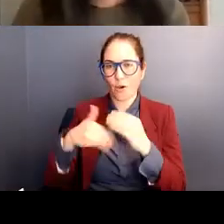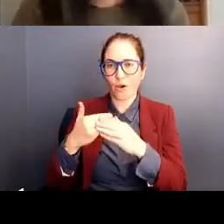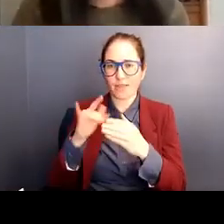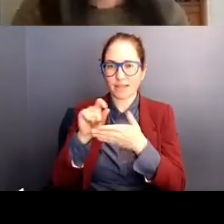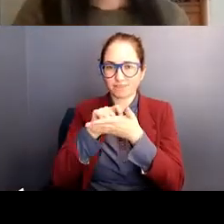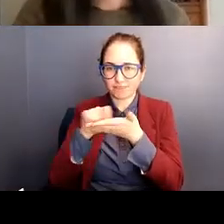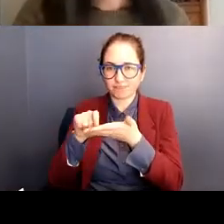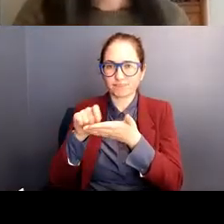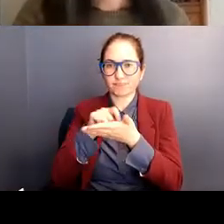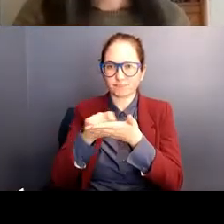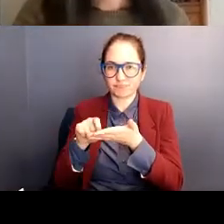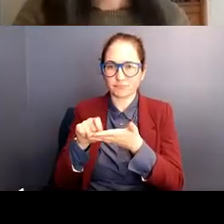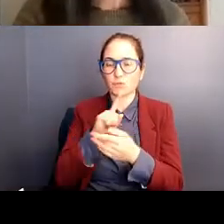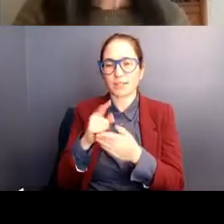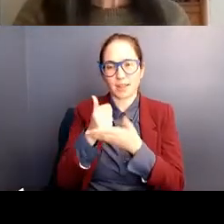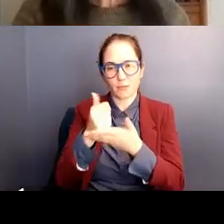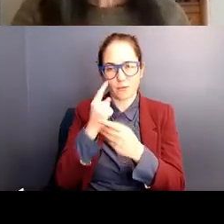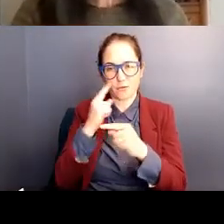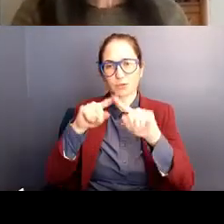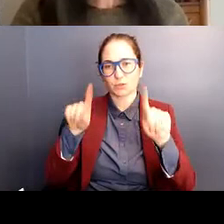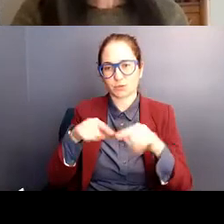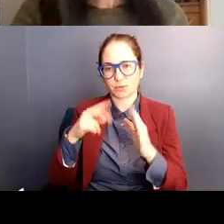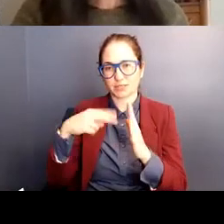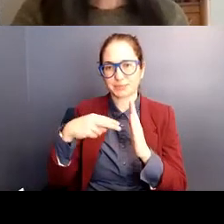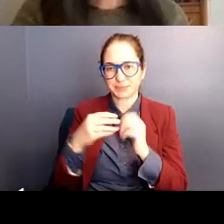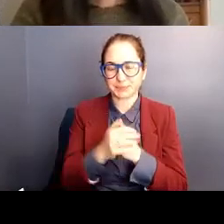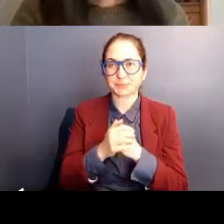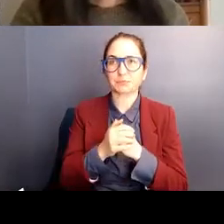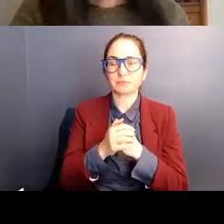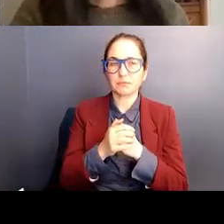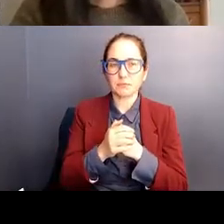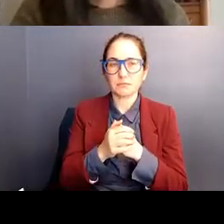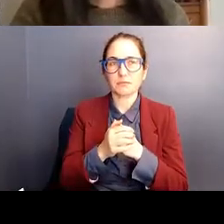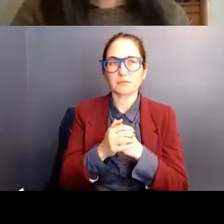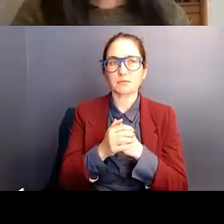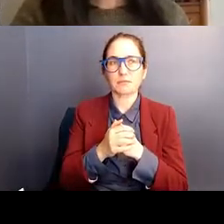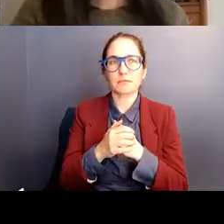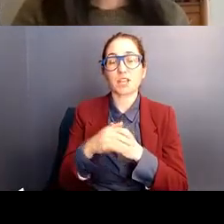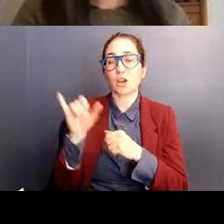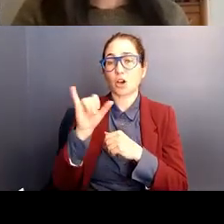would be really helpful for a screen reader. And then also when we use hashtags or when